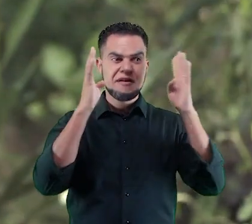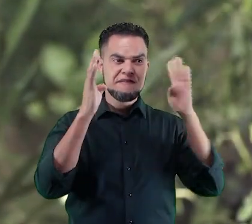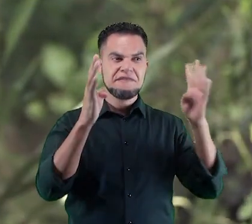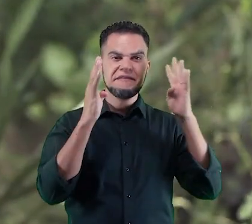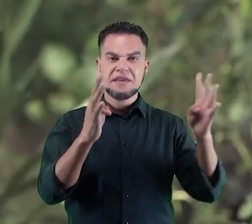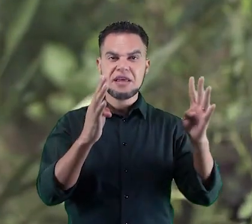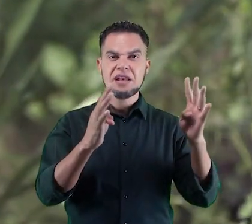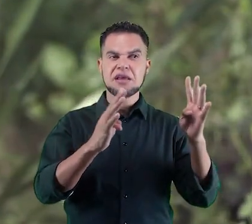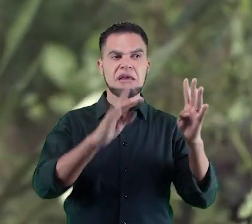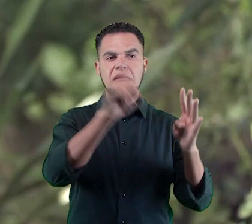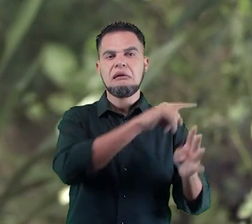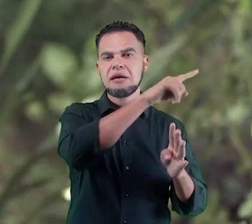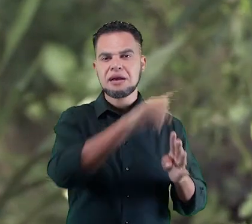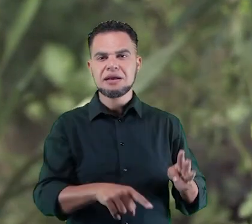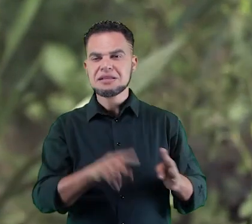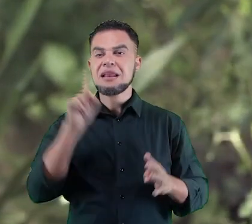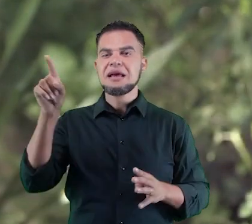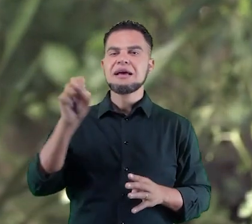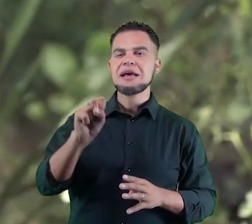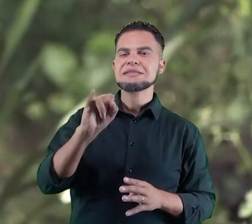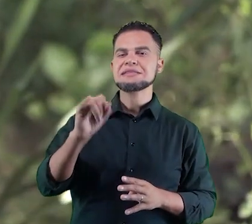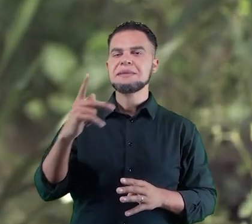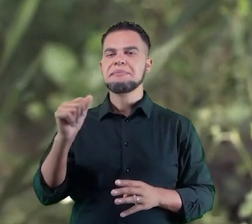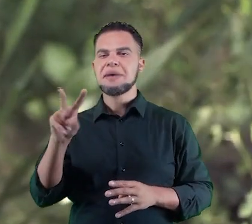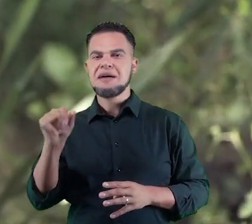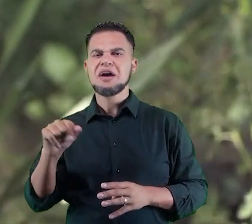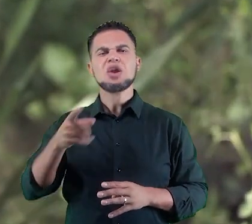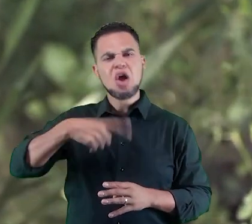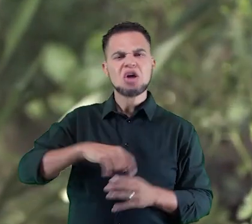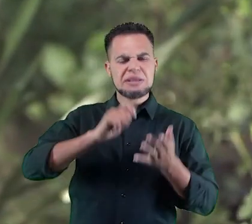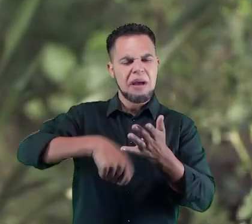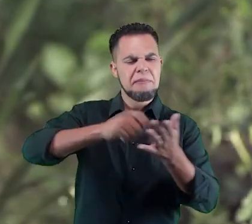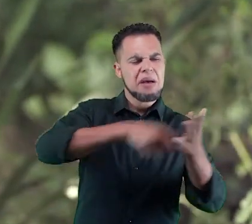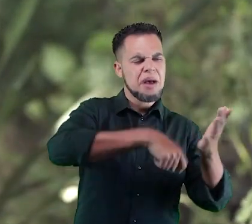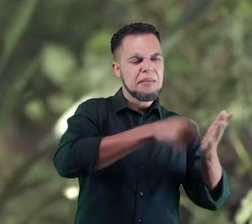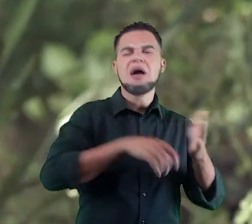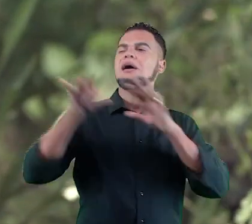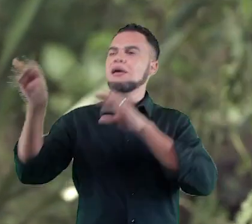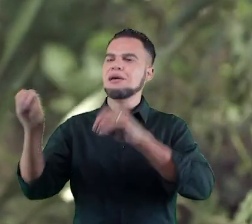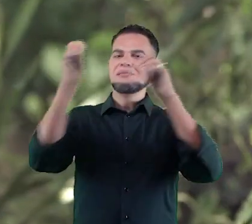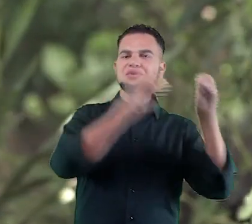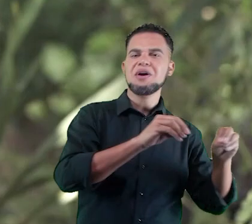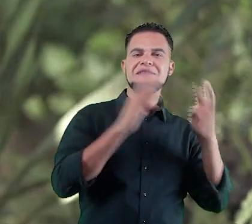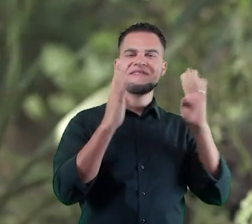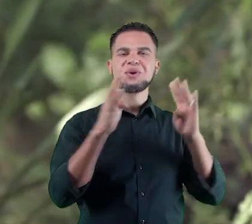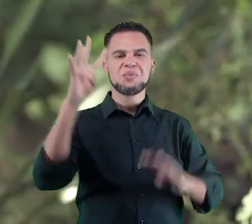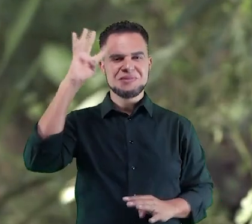had a street fair that it was ending at the Cipava neighborhood, we did a petition and the fair came here,